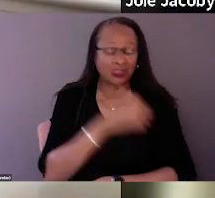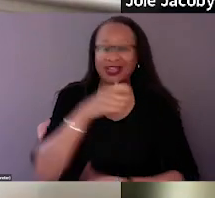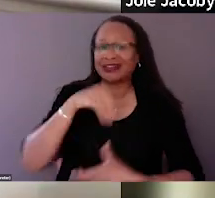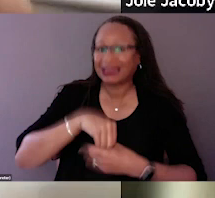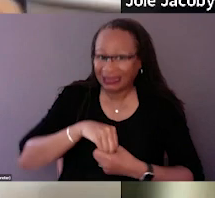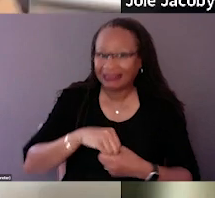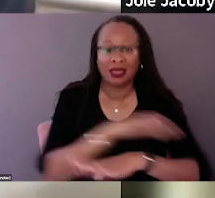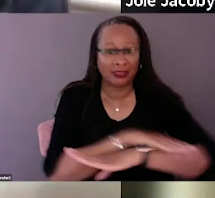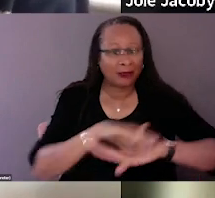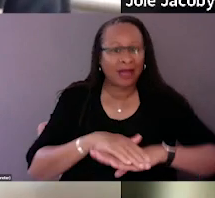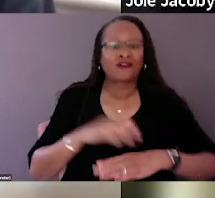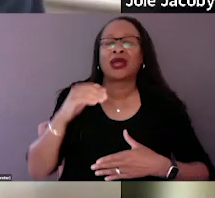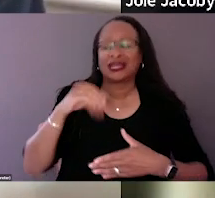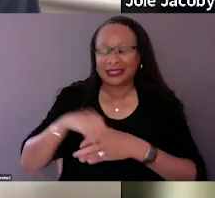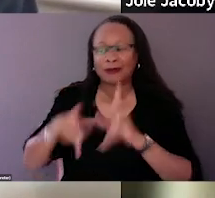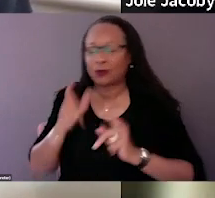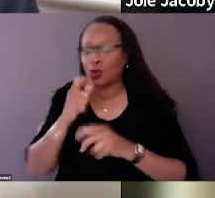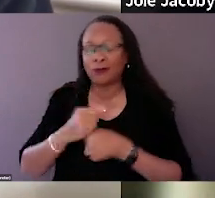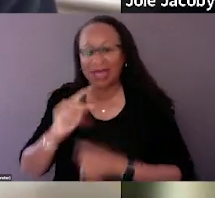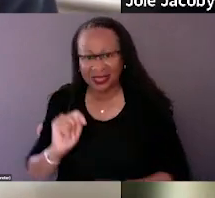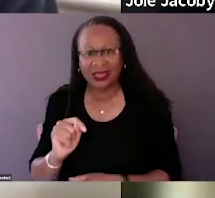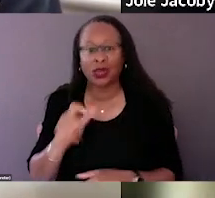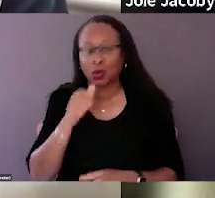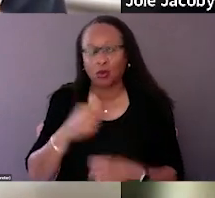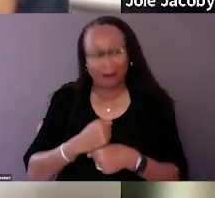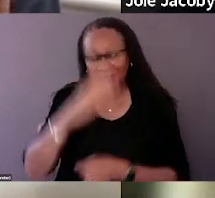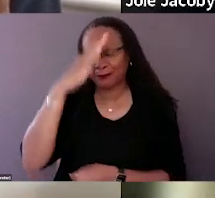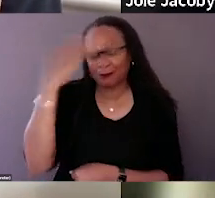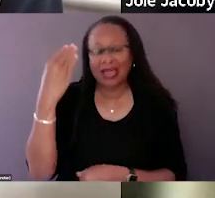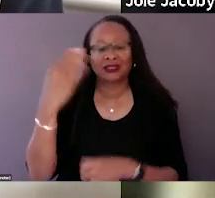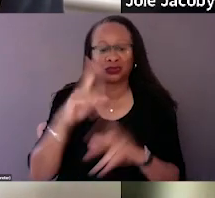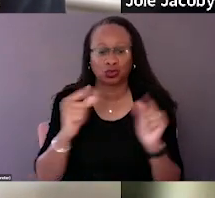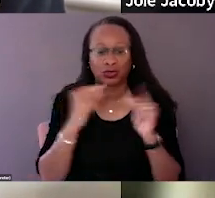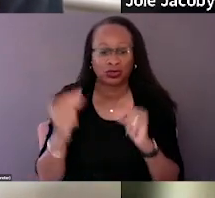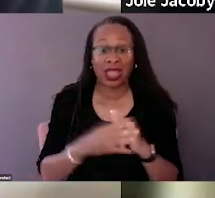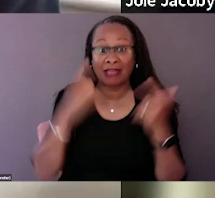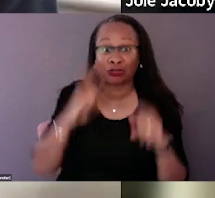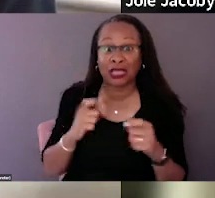in terms of who make Black Twitter, so I agree with Jason, I think so many things out of that